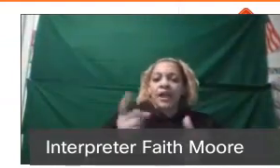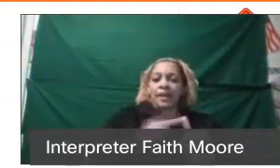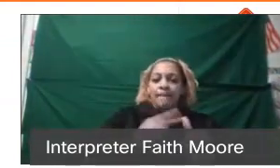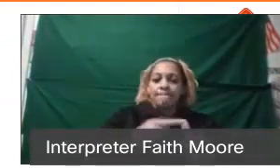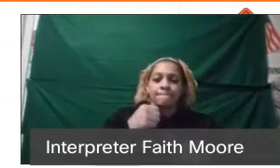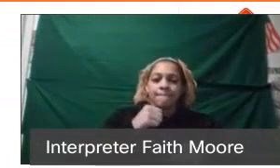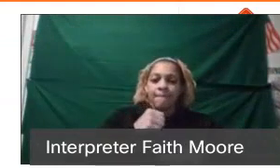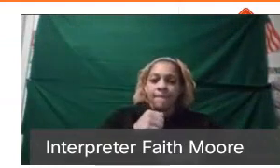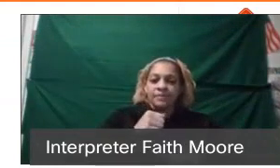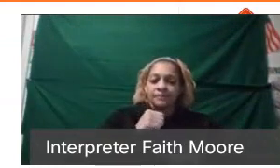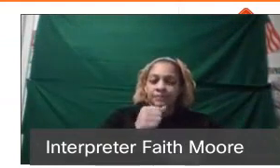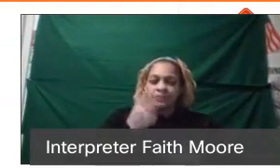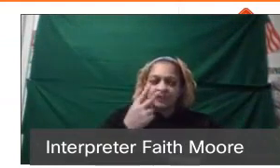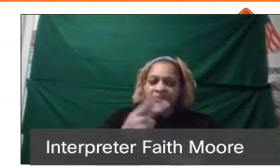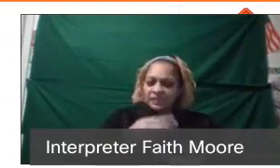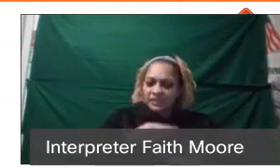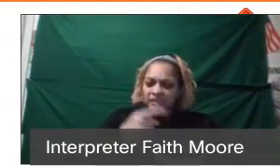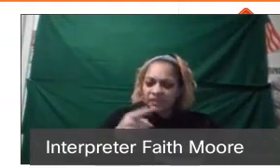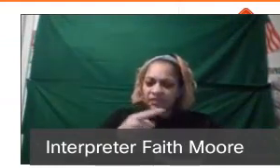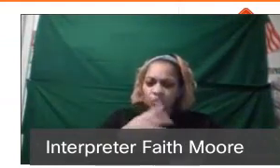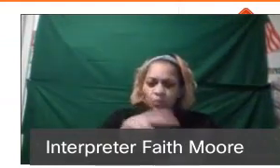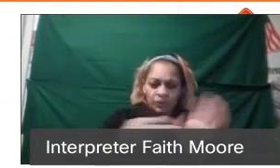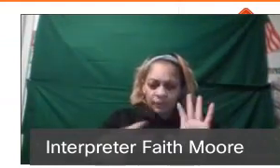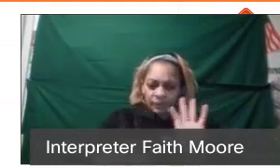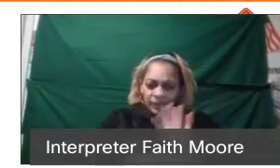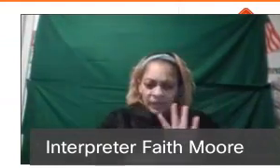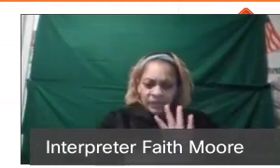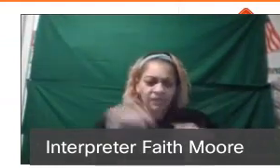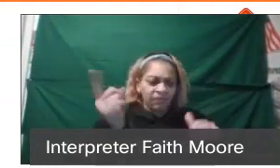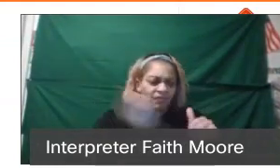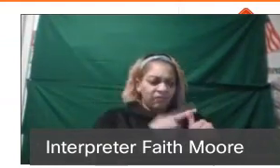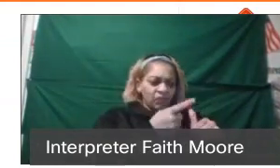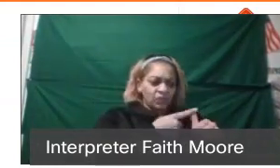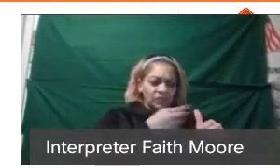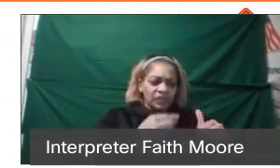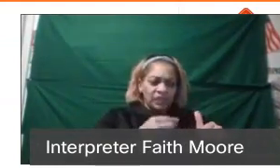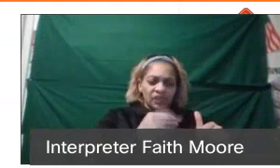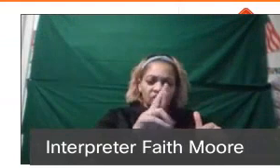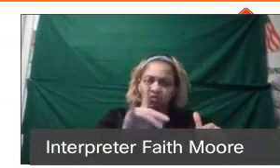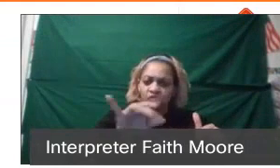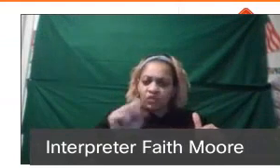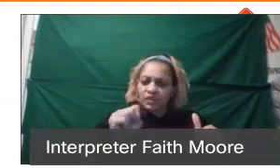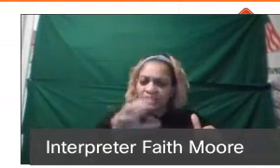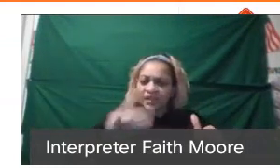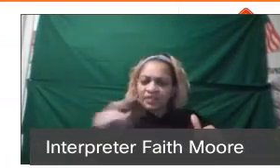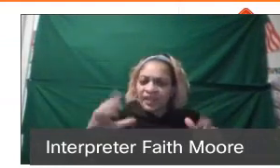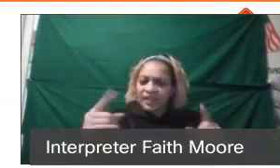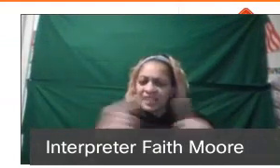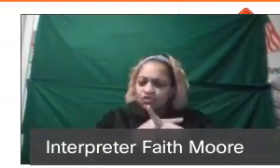When you say, the signal at 1st and regs will be in interim condition, I just wasn't sure what that meant for.